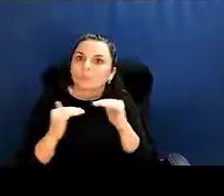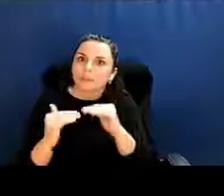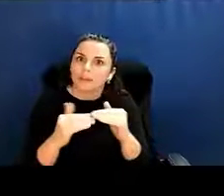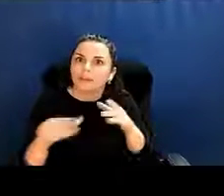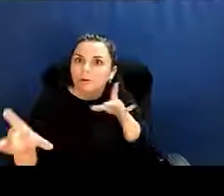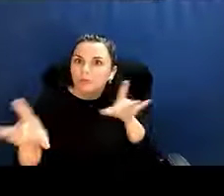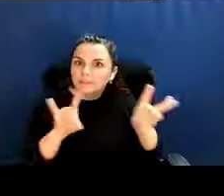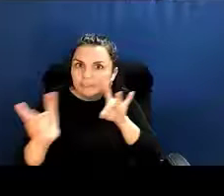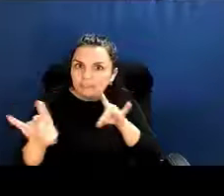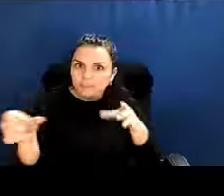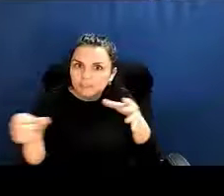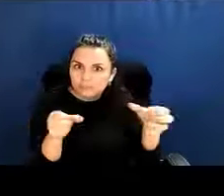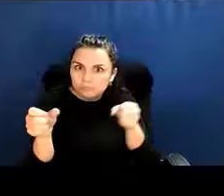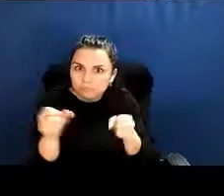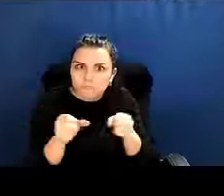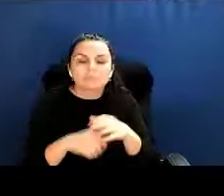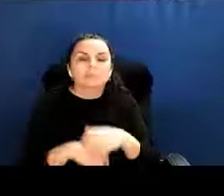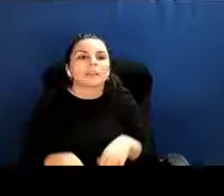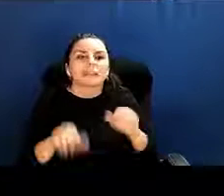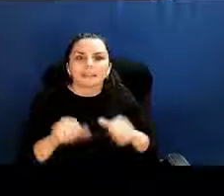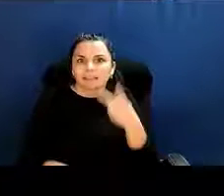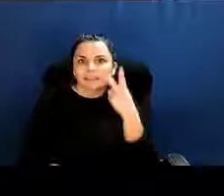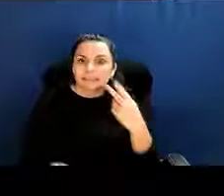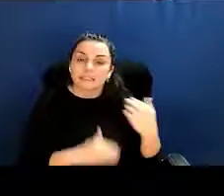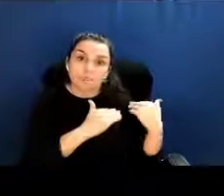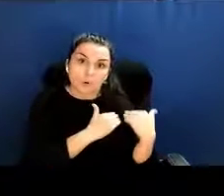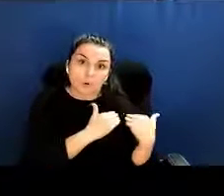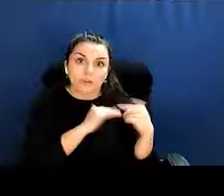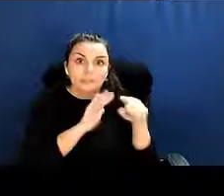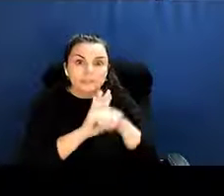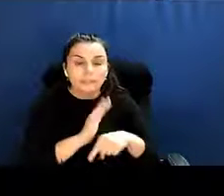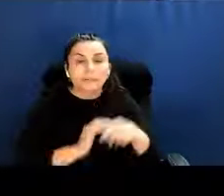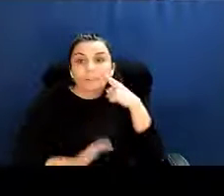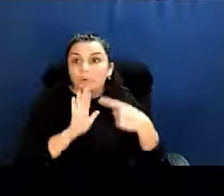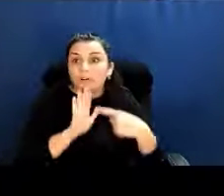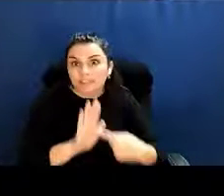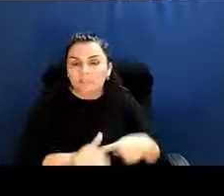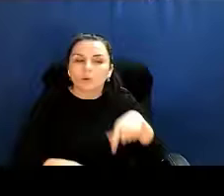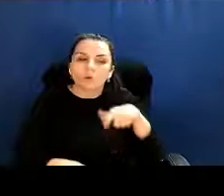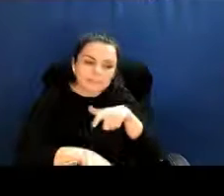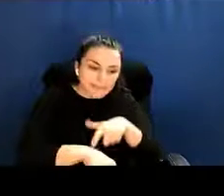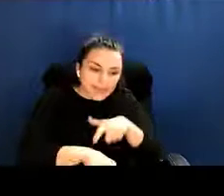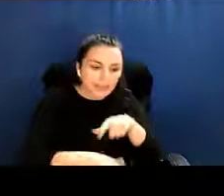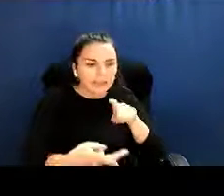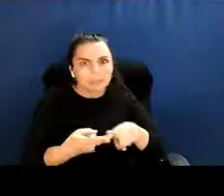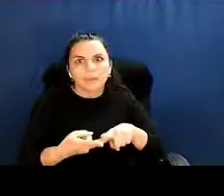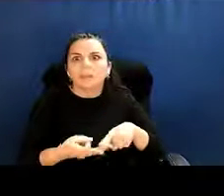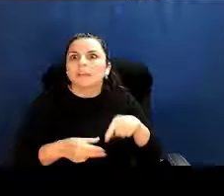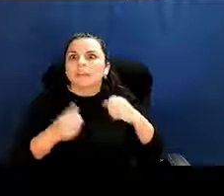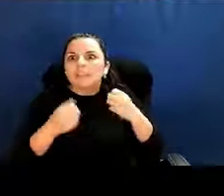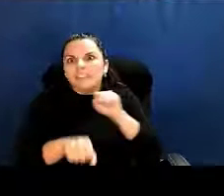we can see that burdens, such as the time, the effort, the cost of research participation,